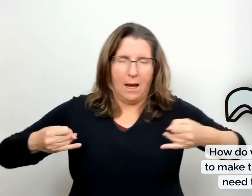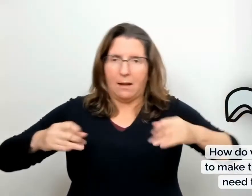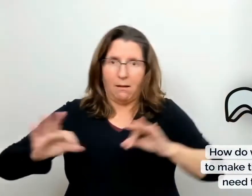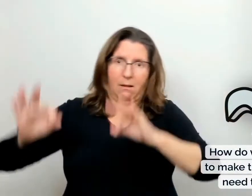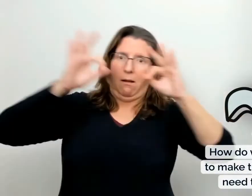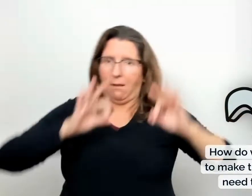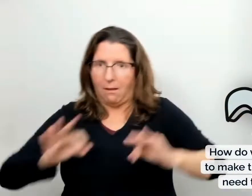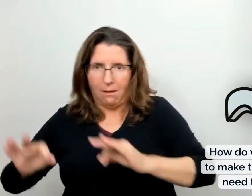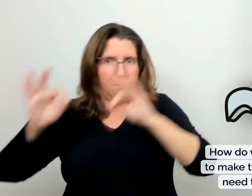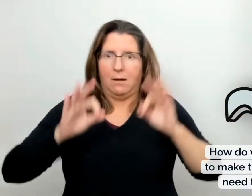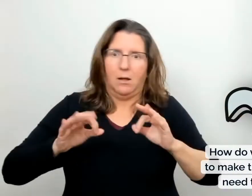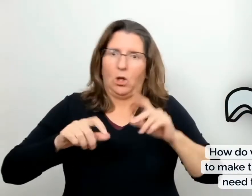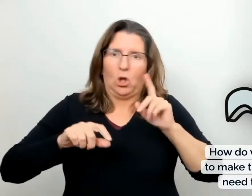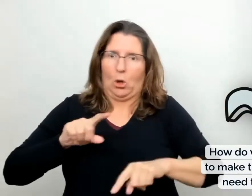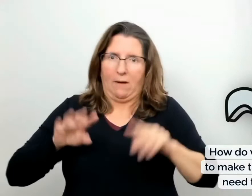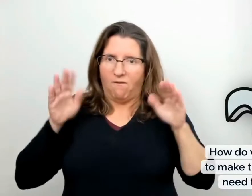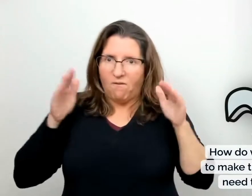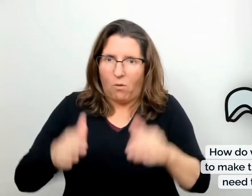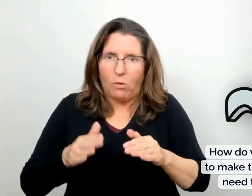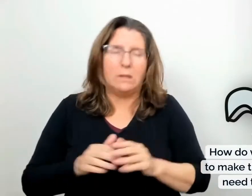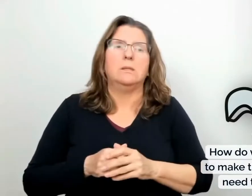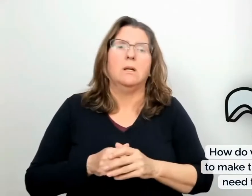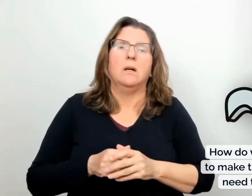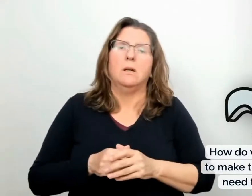it made it hard to focus on reading. So I did my own research.